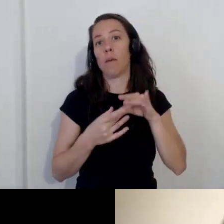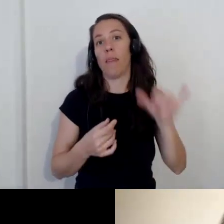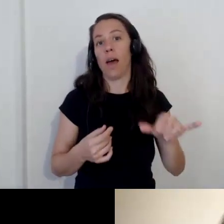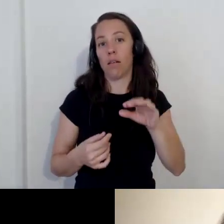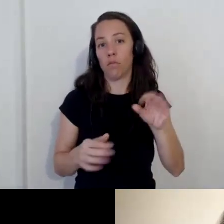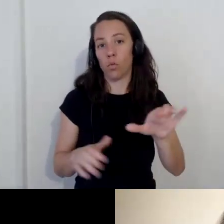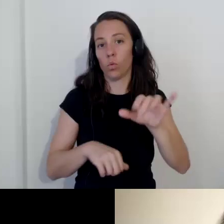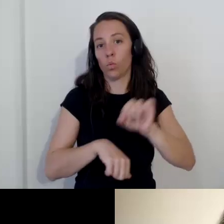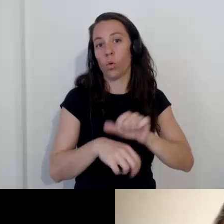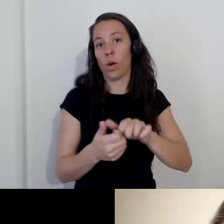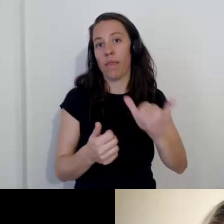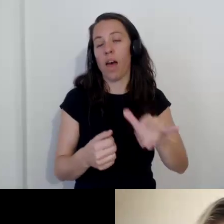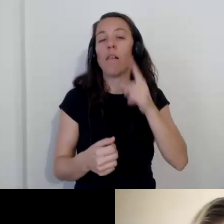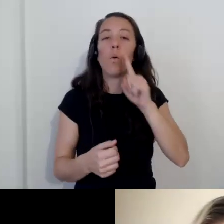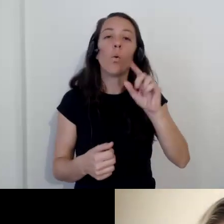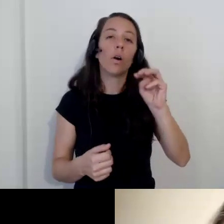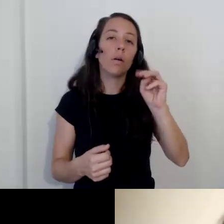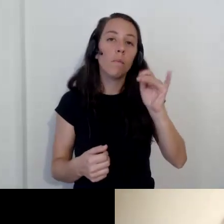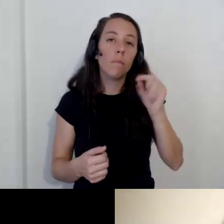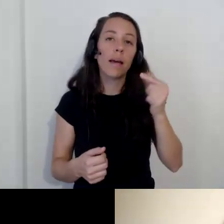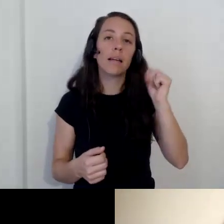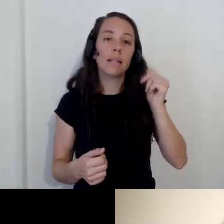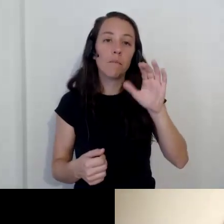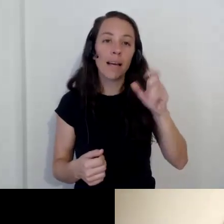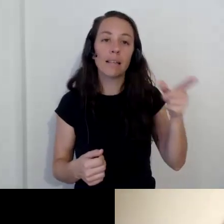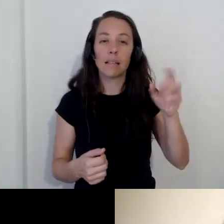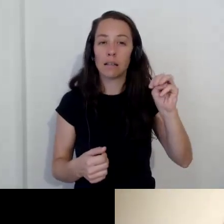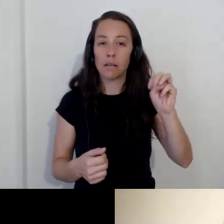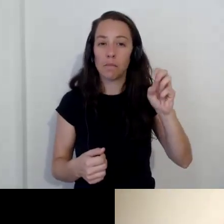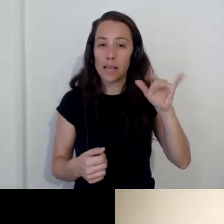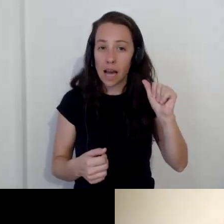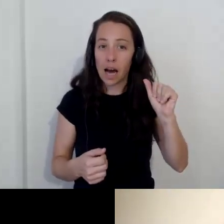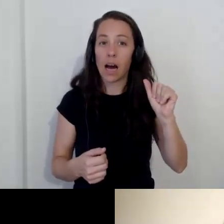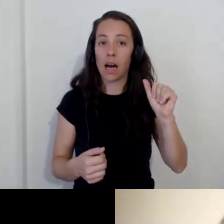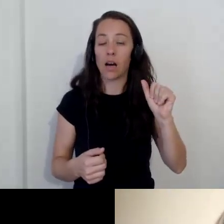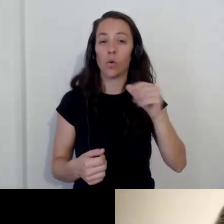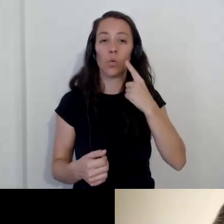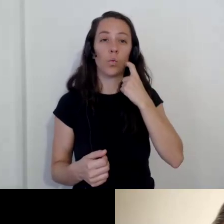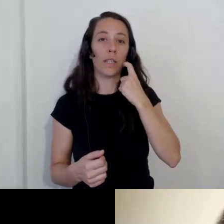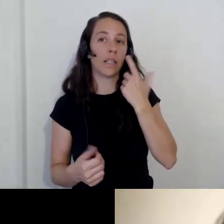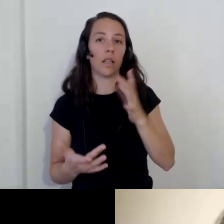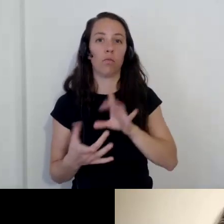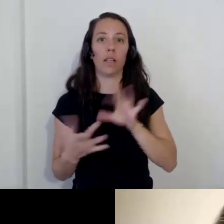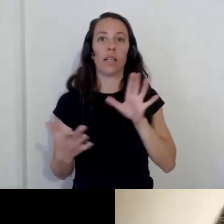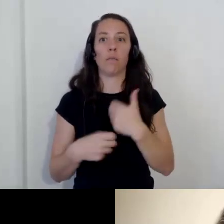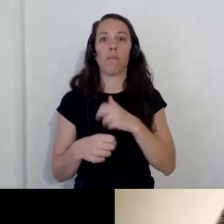the Making Space media side we recently released a documentary all about accessible transportation,